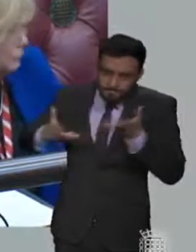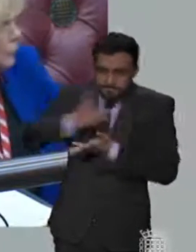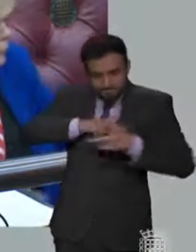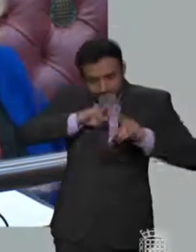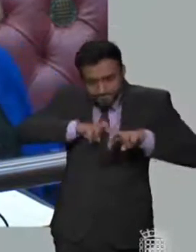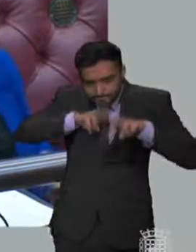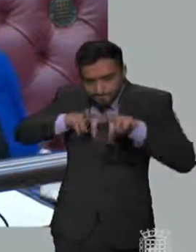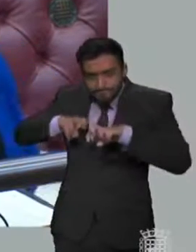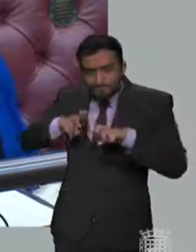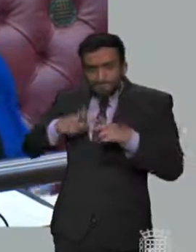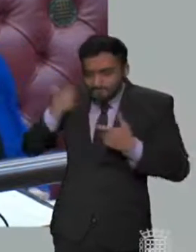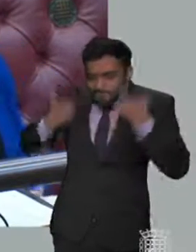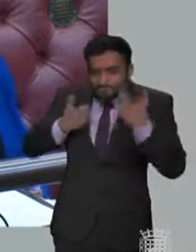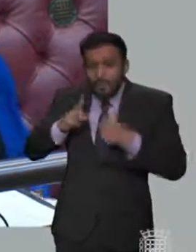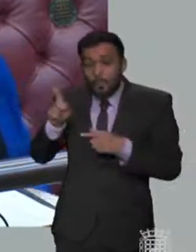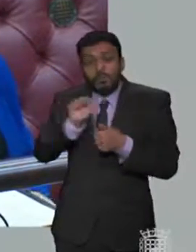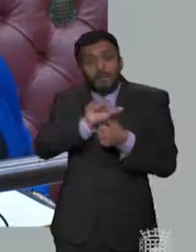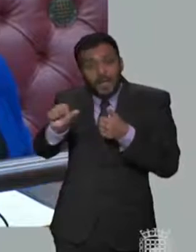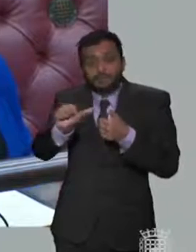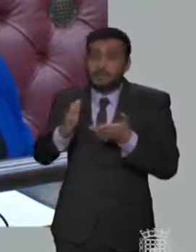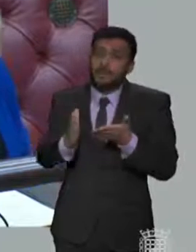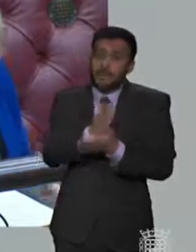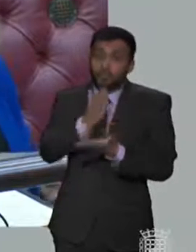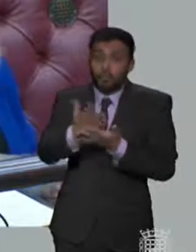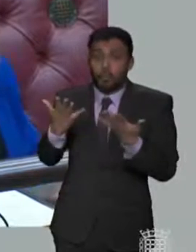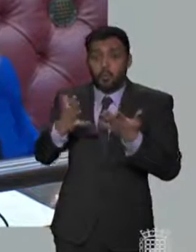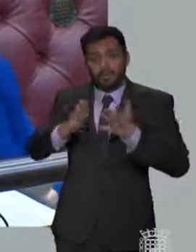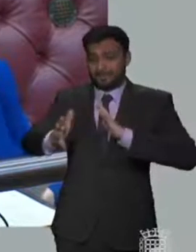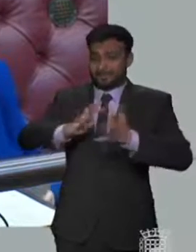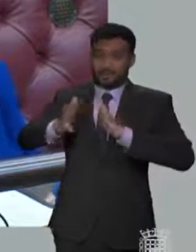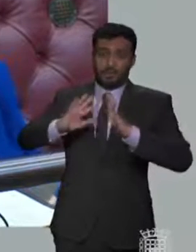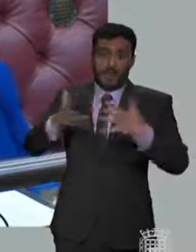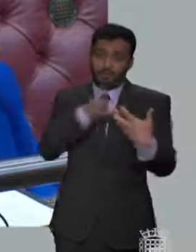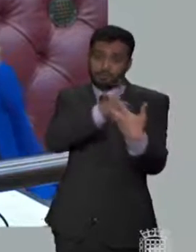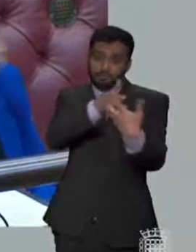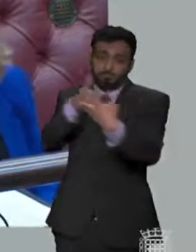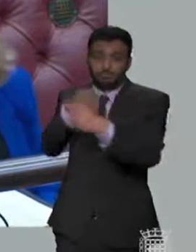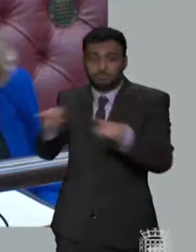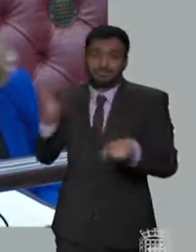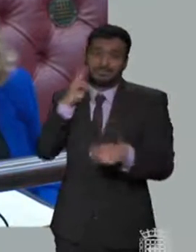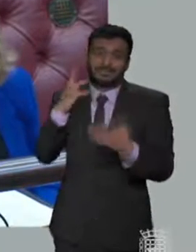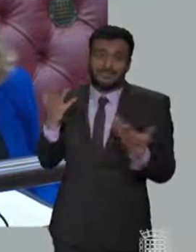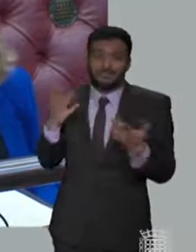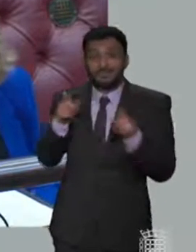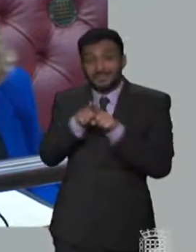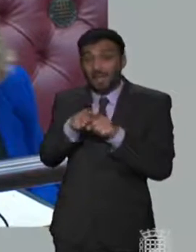everyday interactions for deaf bsl signers and help service providers and public authorities